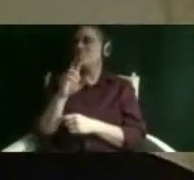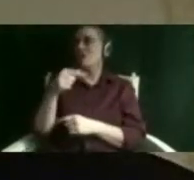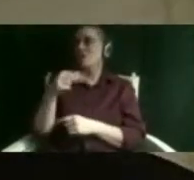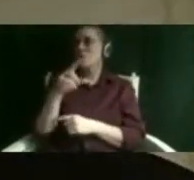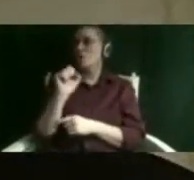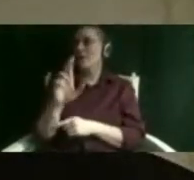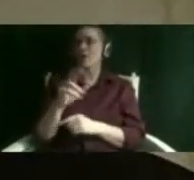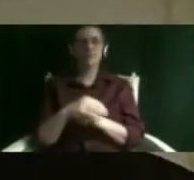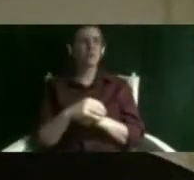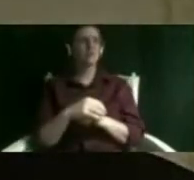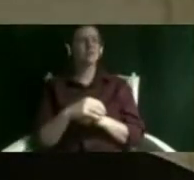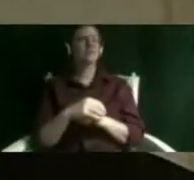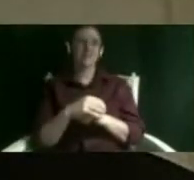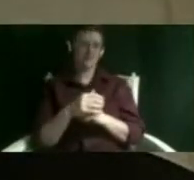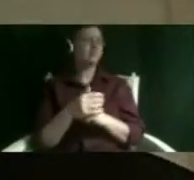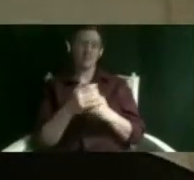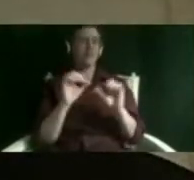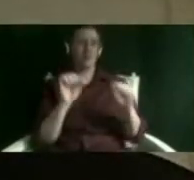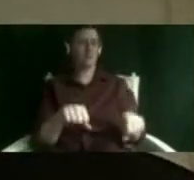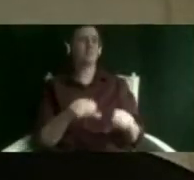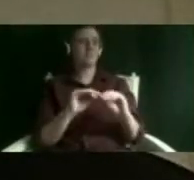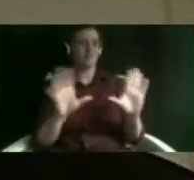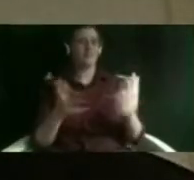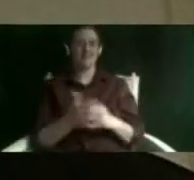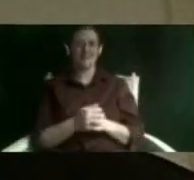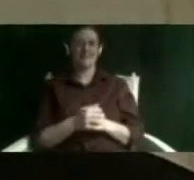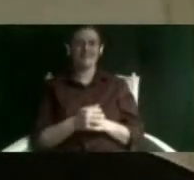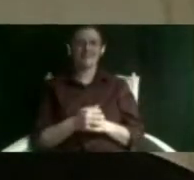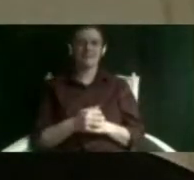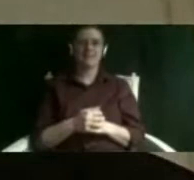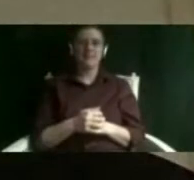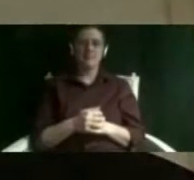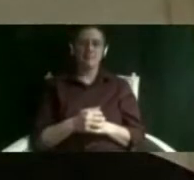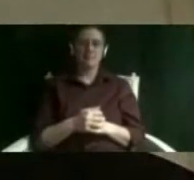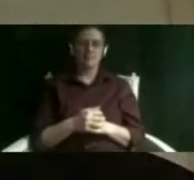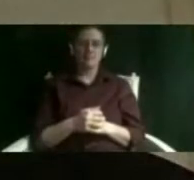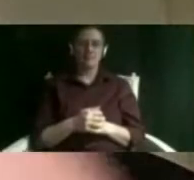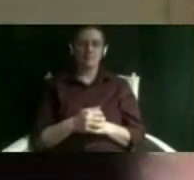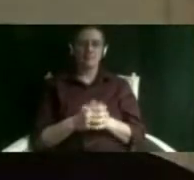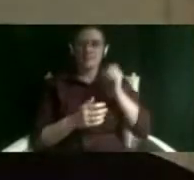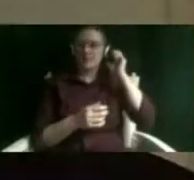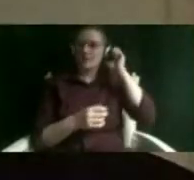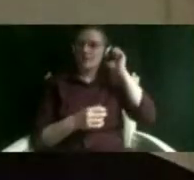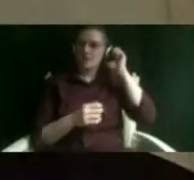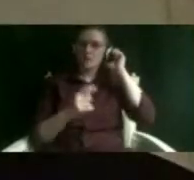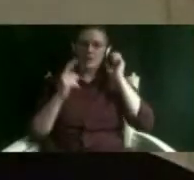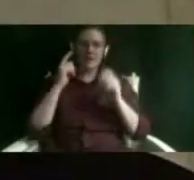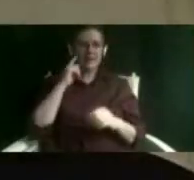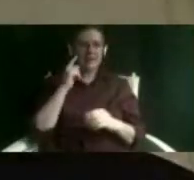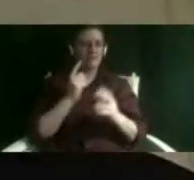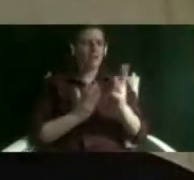but i i am so grateful that i've again been able to move through so many identities because i'm so